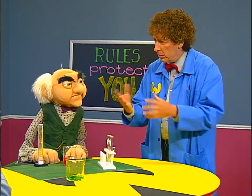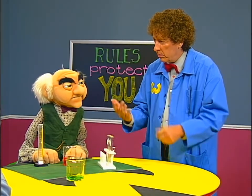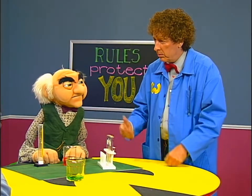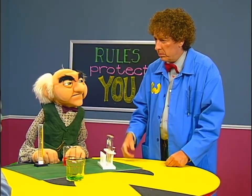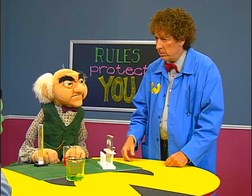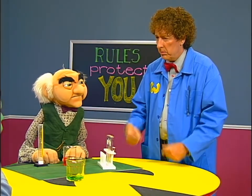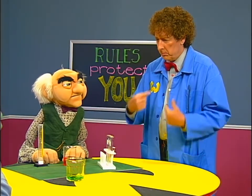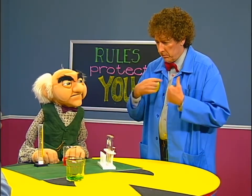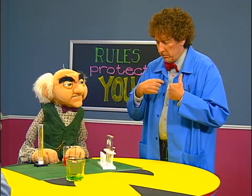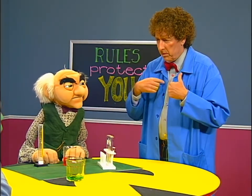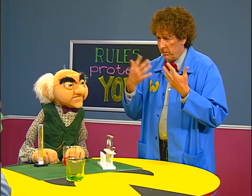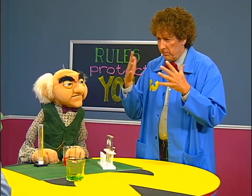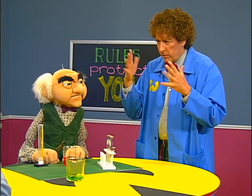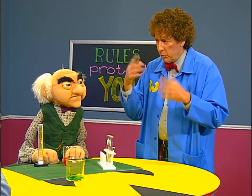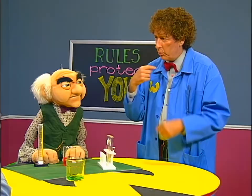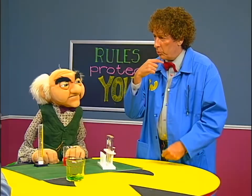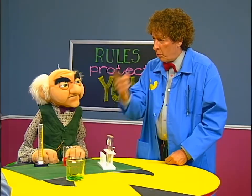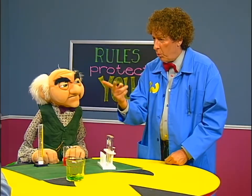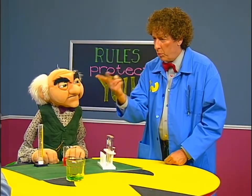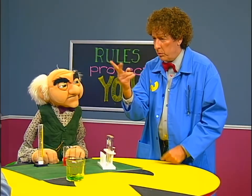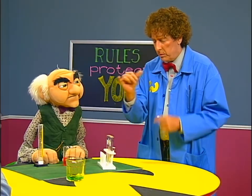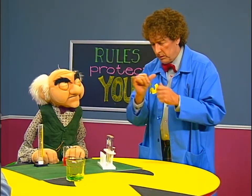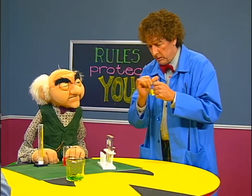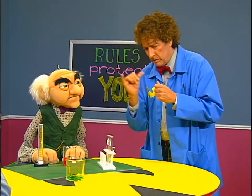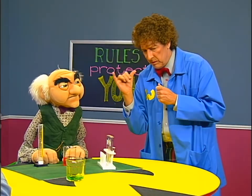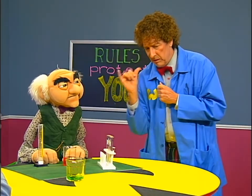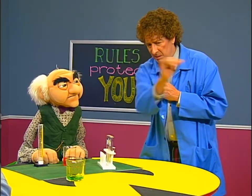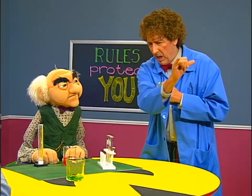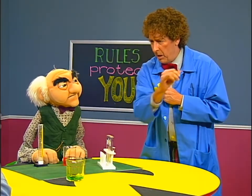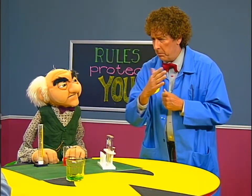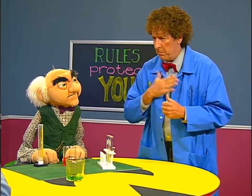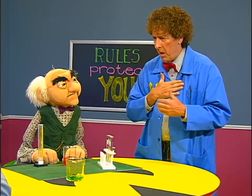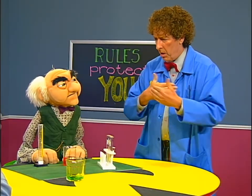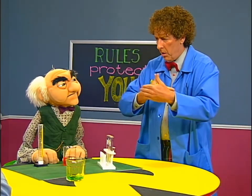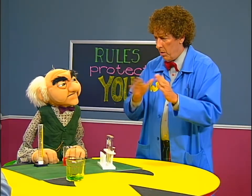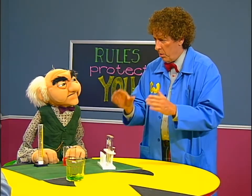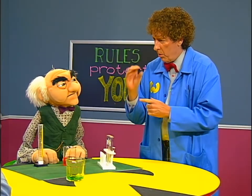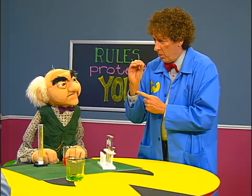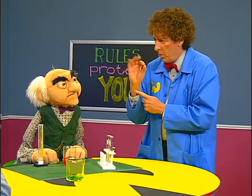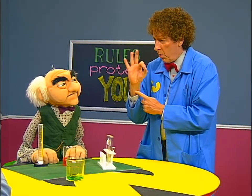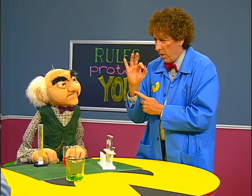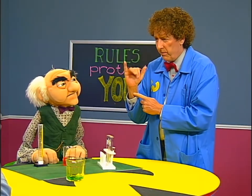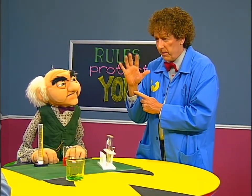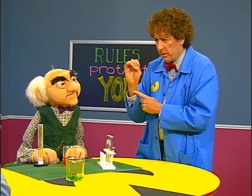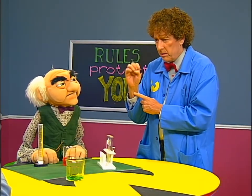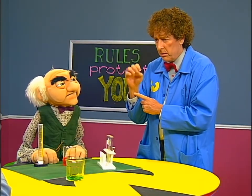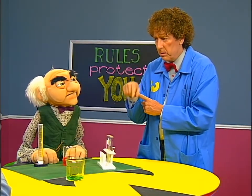HONESTY, HONESTY EVERY DAY, GOD WANTS YOU TO FOLLOW HIM, HONESTY, HONESTY IS THE WAY